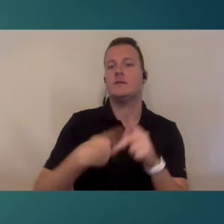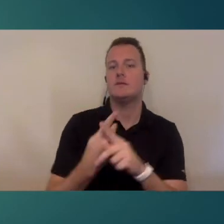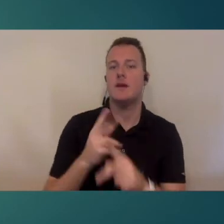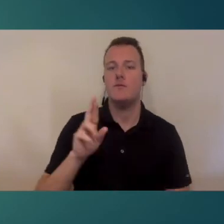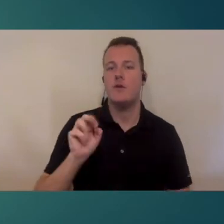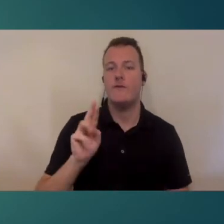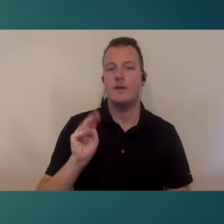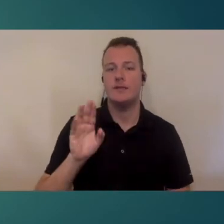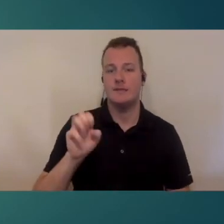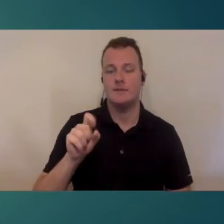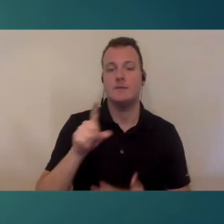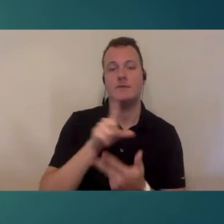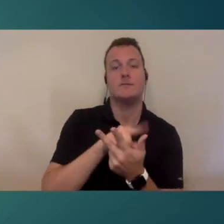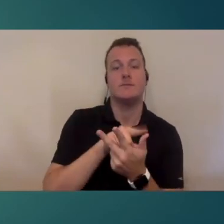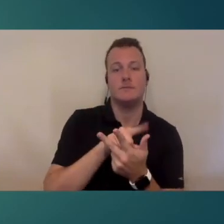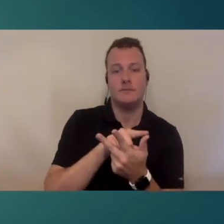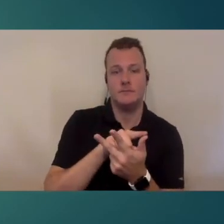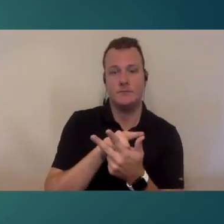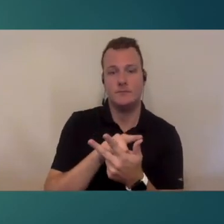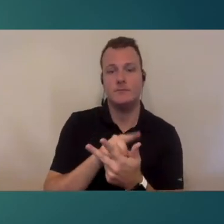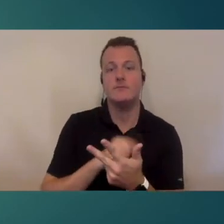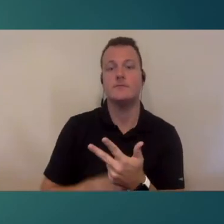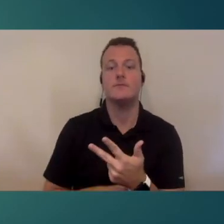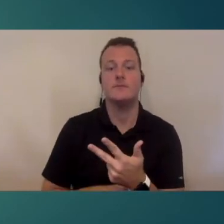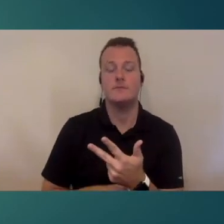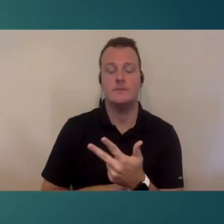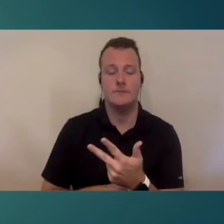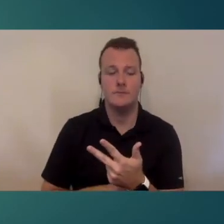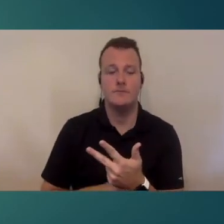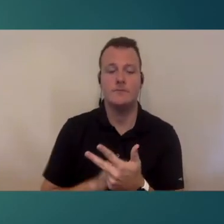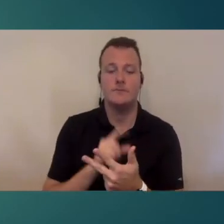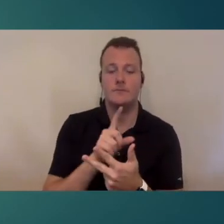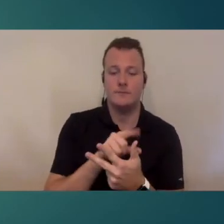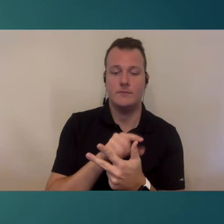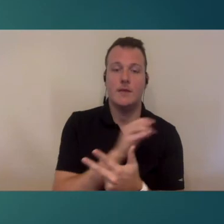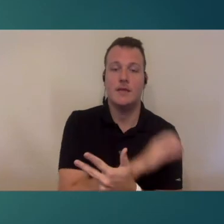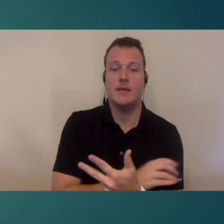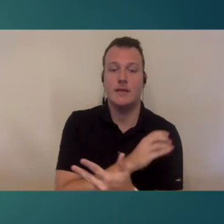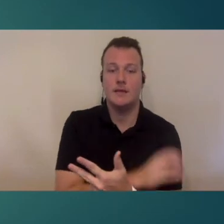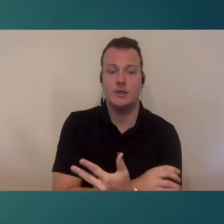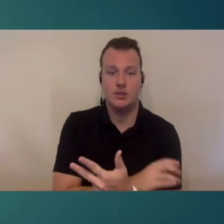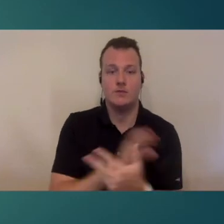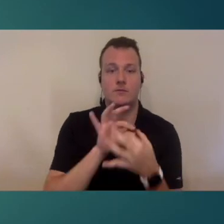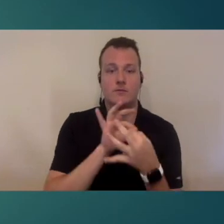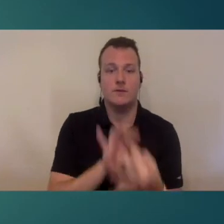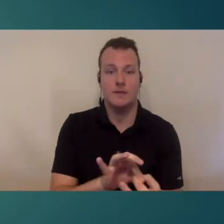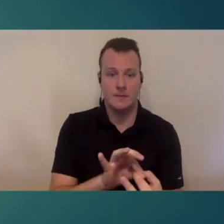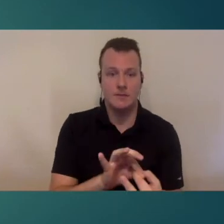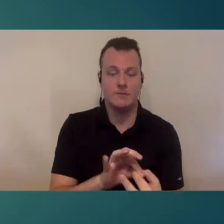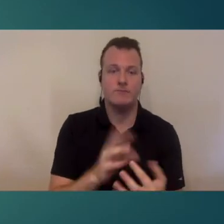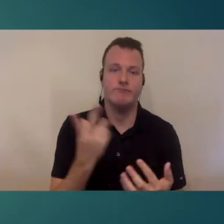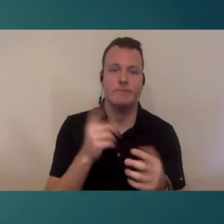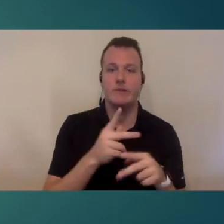that can speak to this- to the applicant as a clinician, so a clinical supervisor,